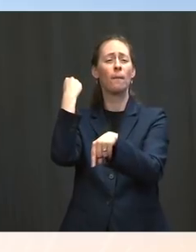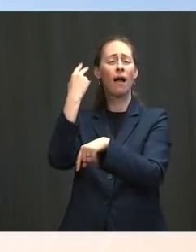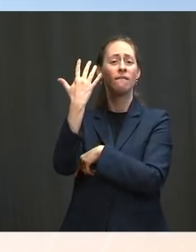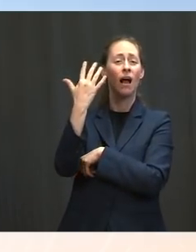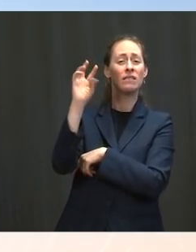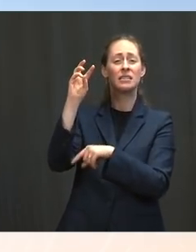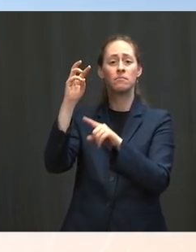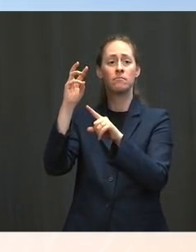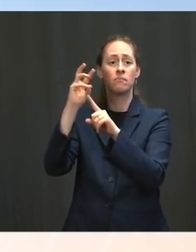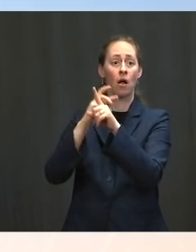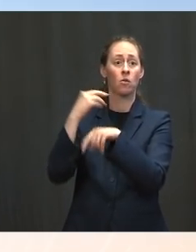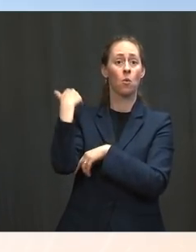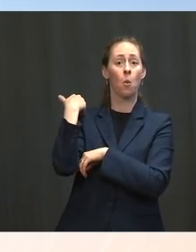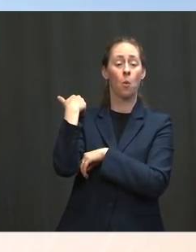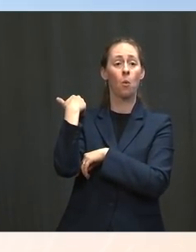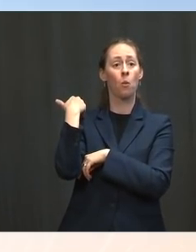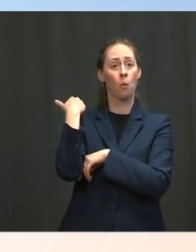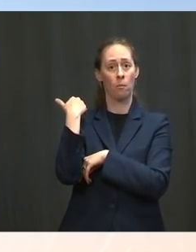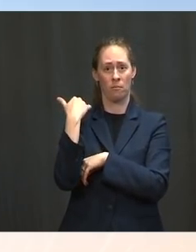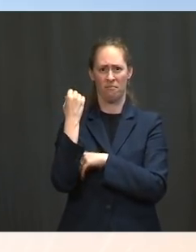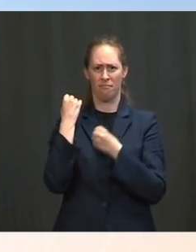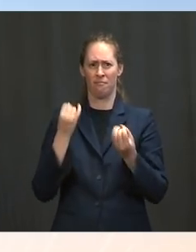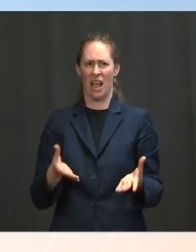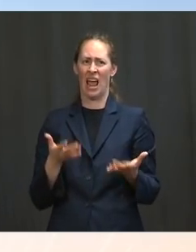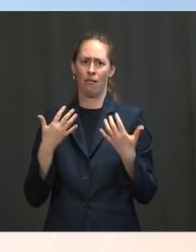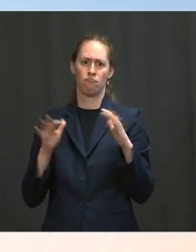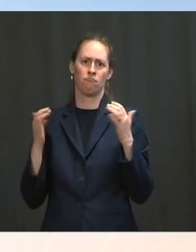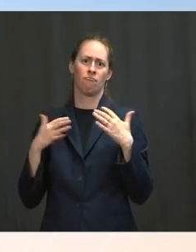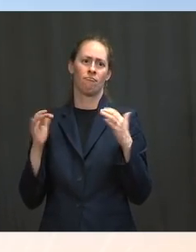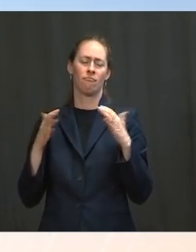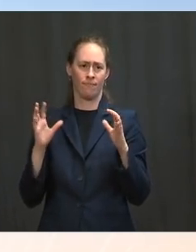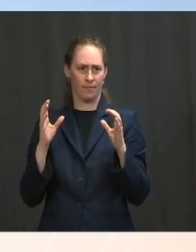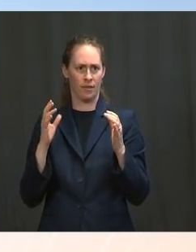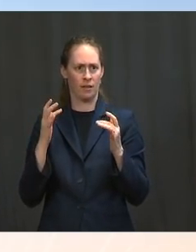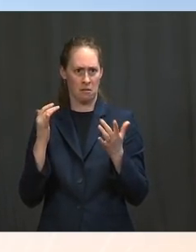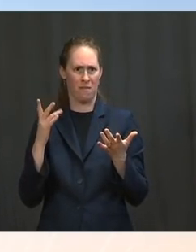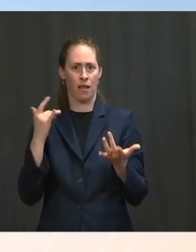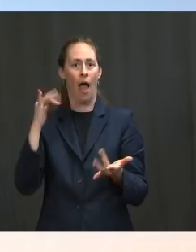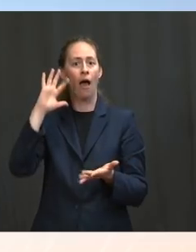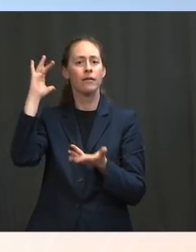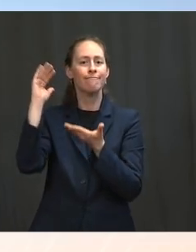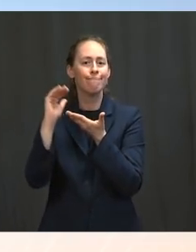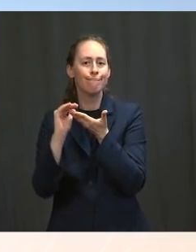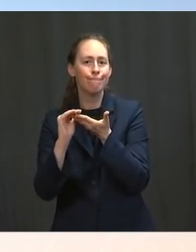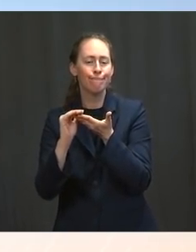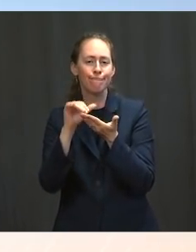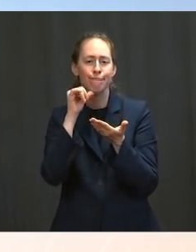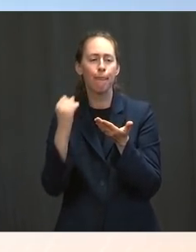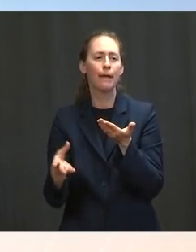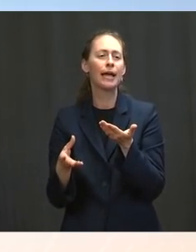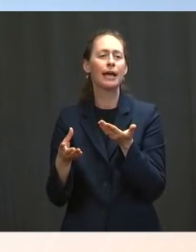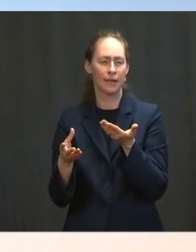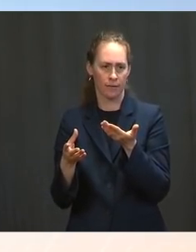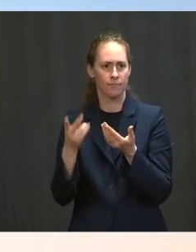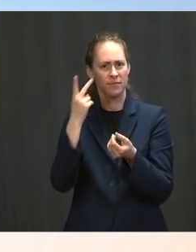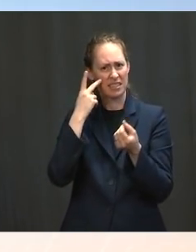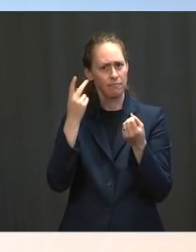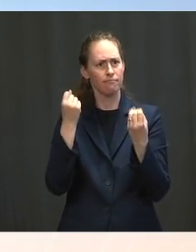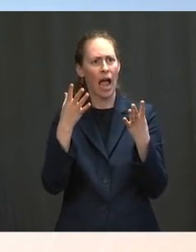to get the vaccine was even much higher than that. And what we've seen have an impact is: As people get vaccinated in their communities,